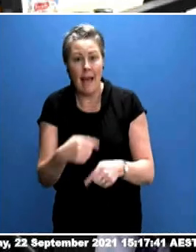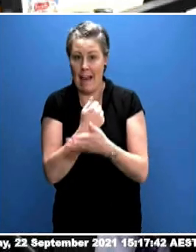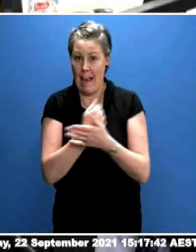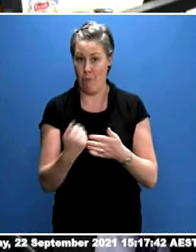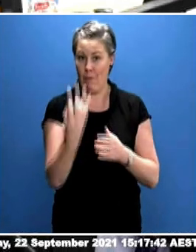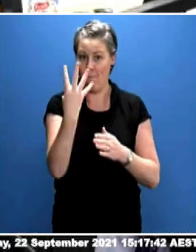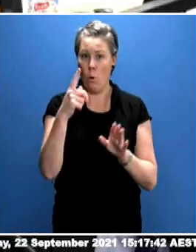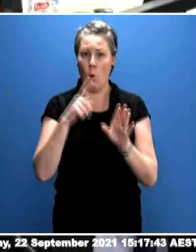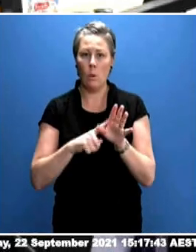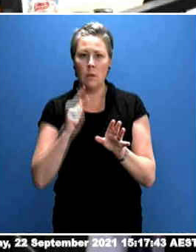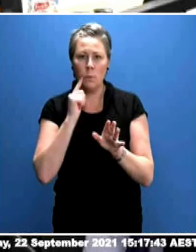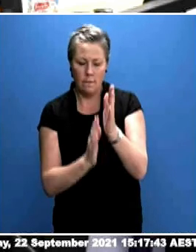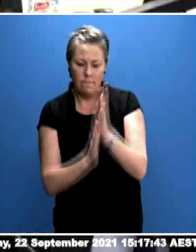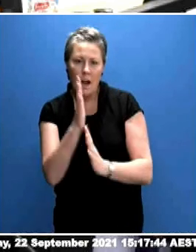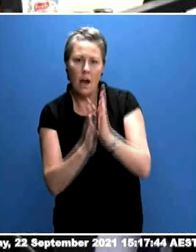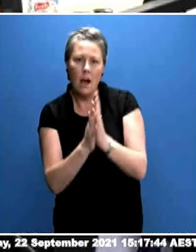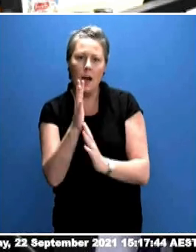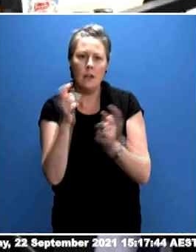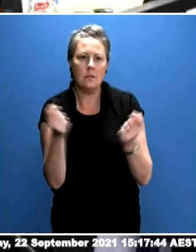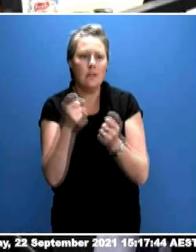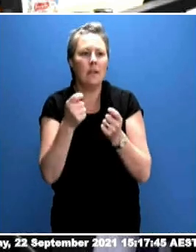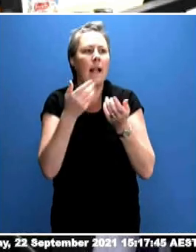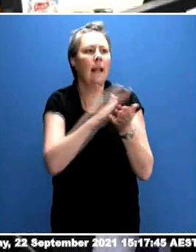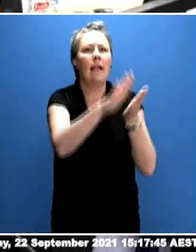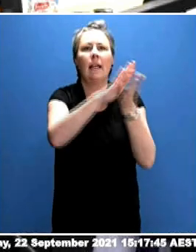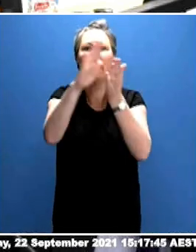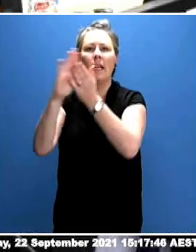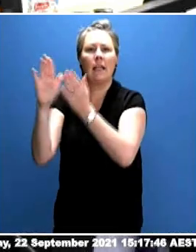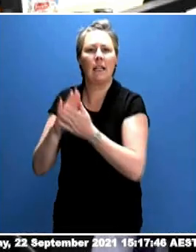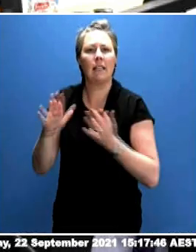or as indicated in response to the spiritual concern of the children.